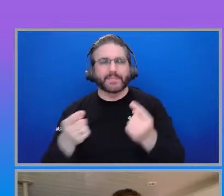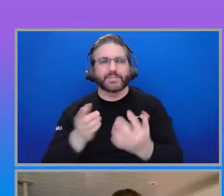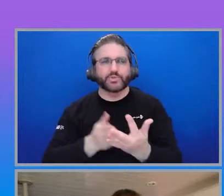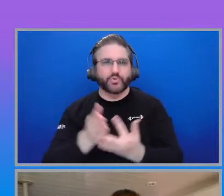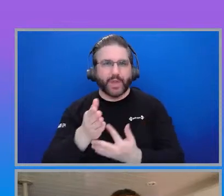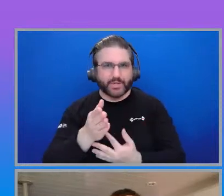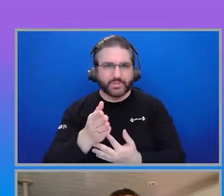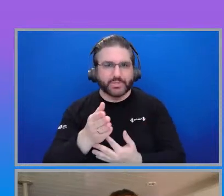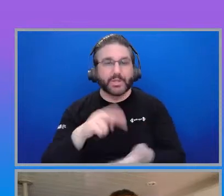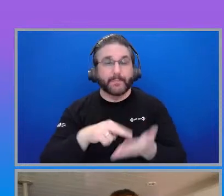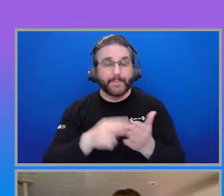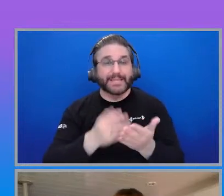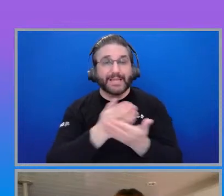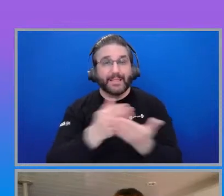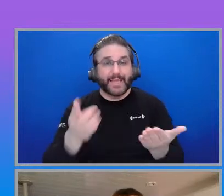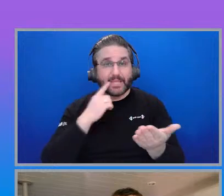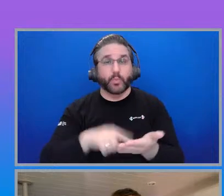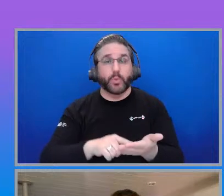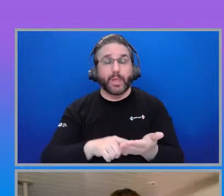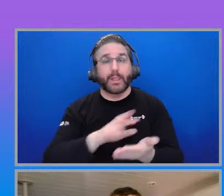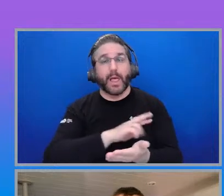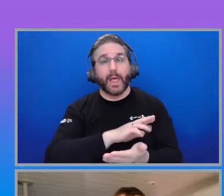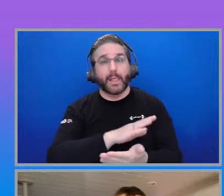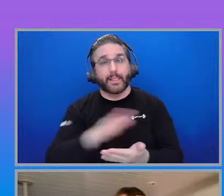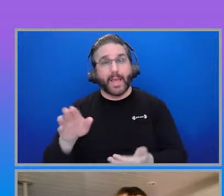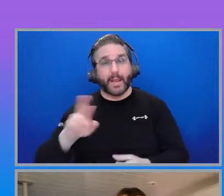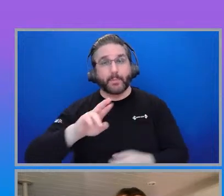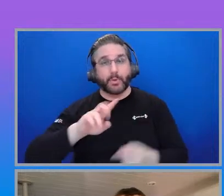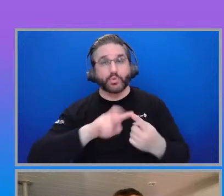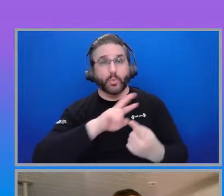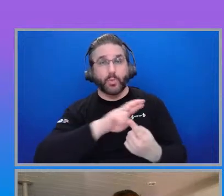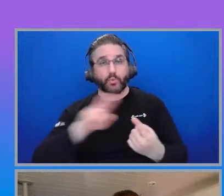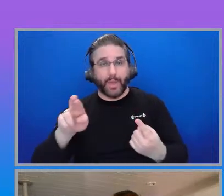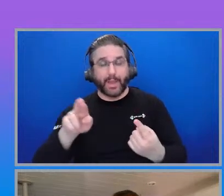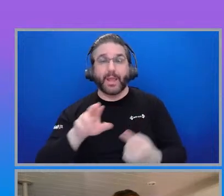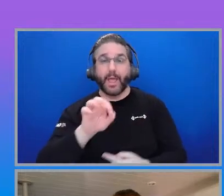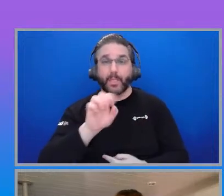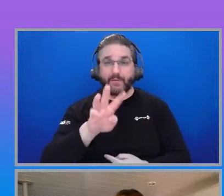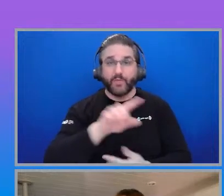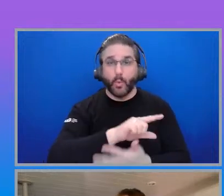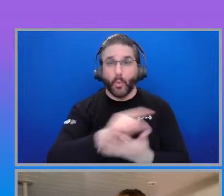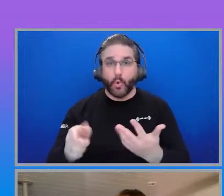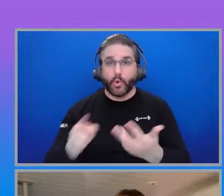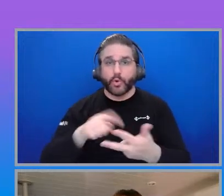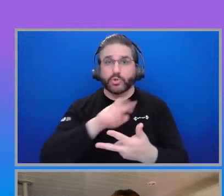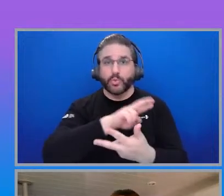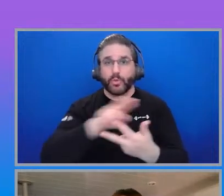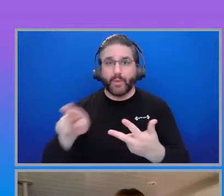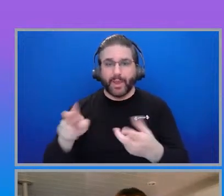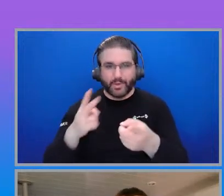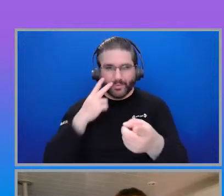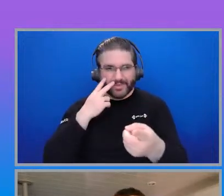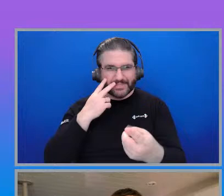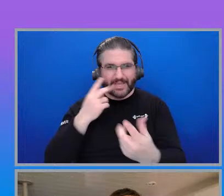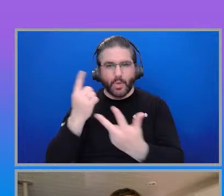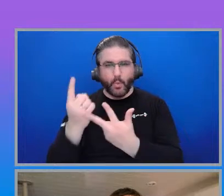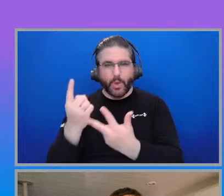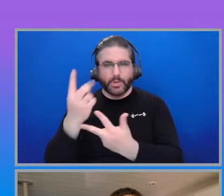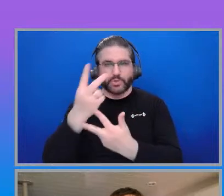means the items line up from the right and the flow order goes from the right. So in the example on screen you're going